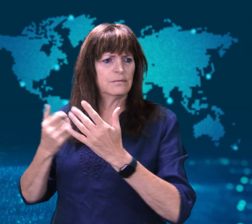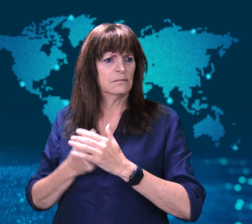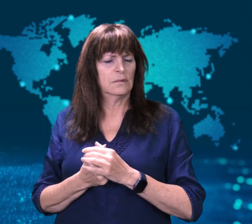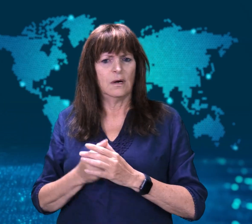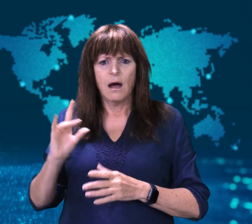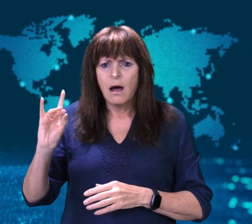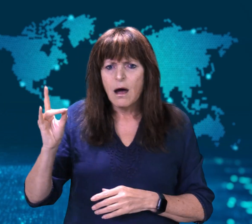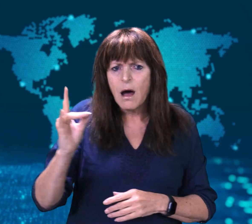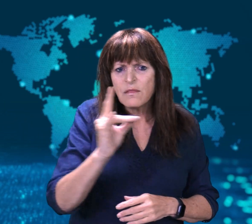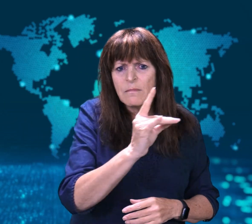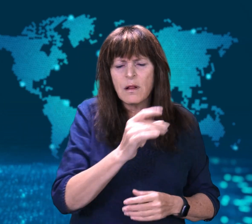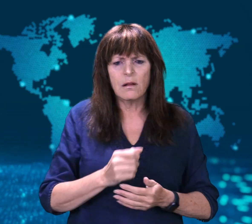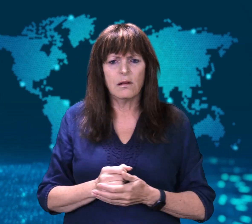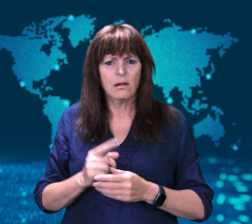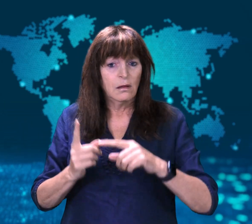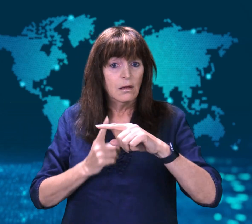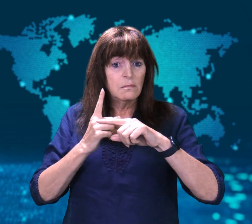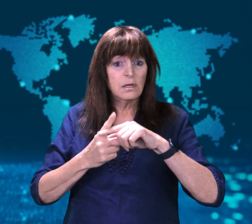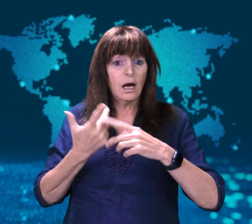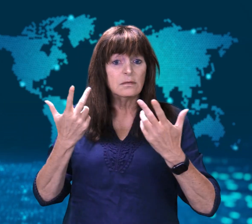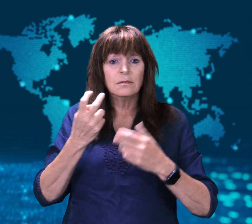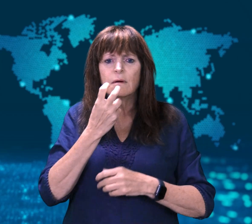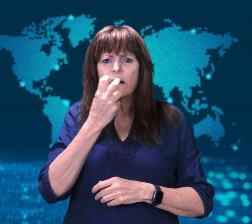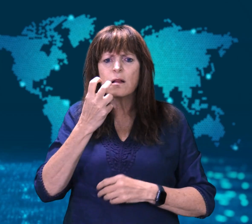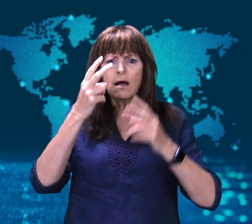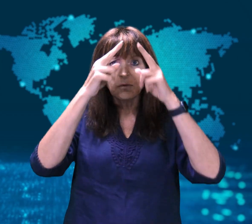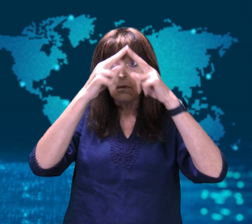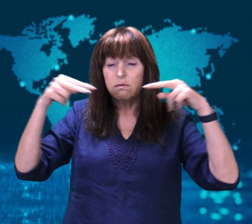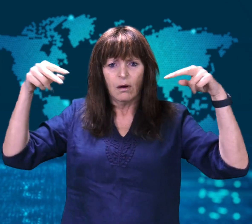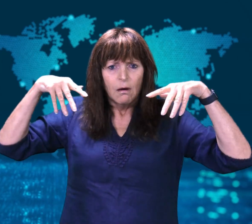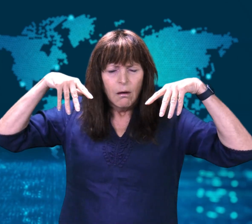and caused power blackouts.